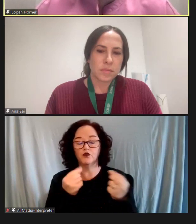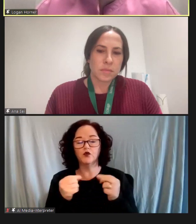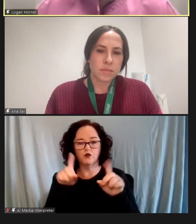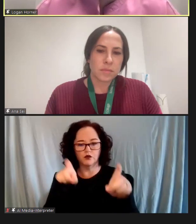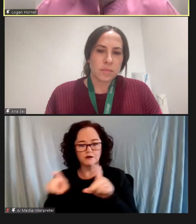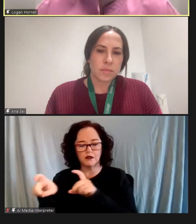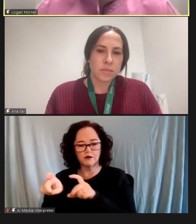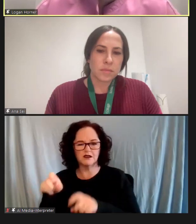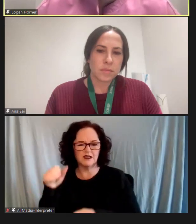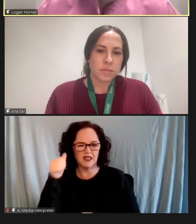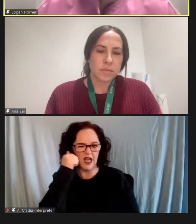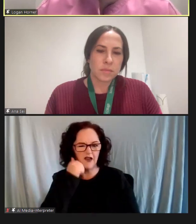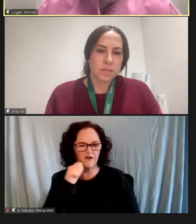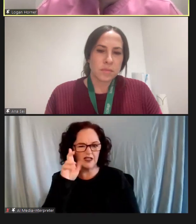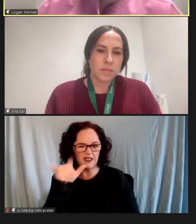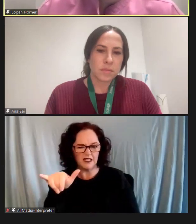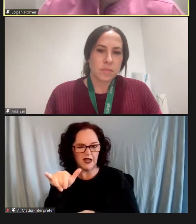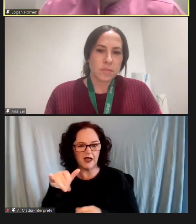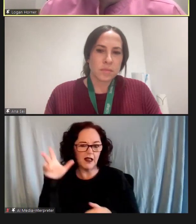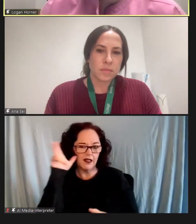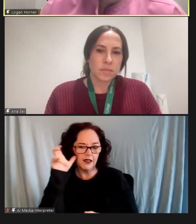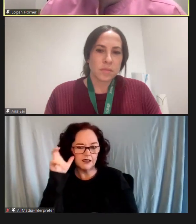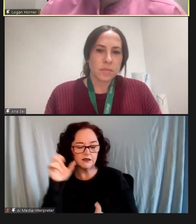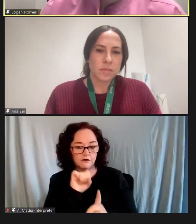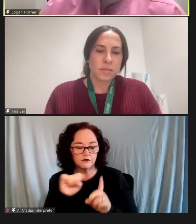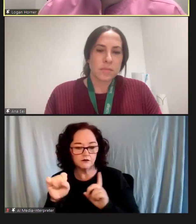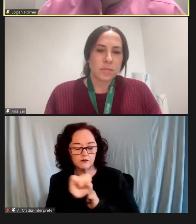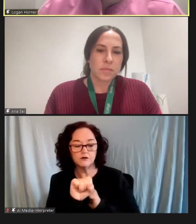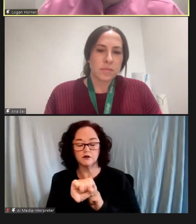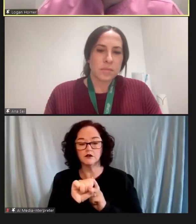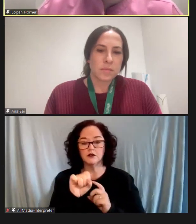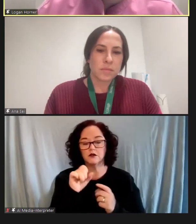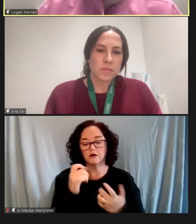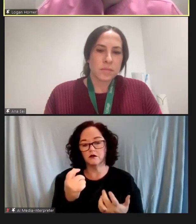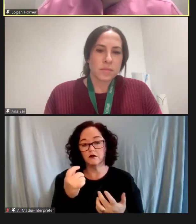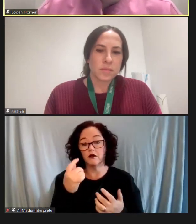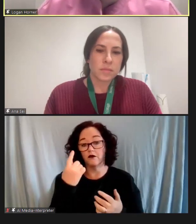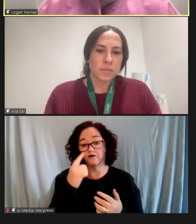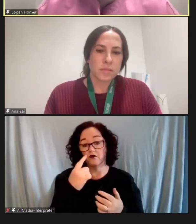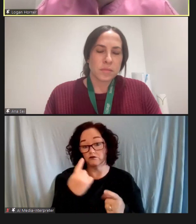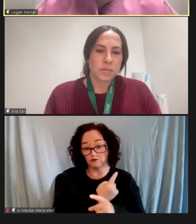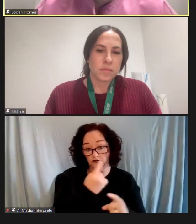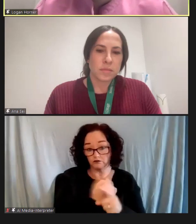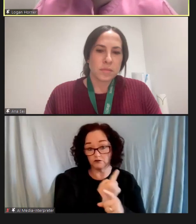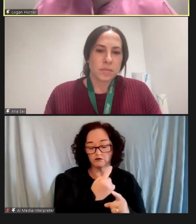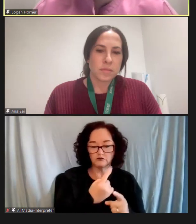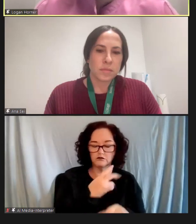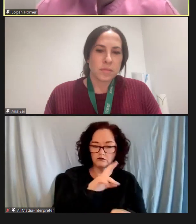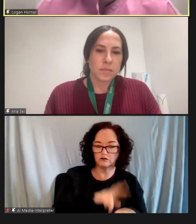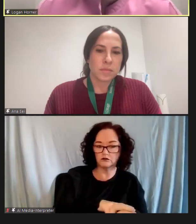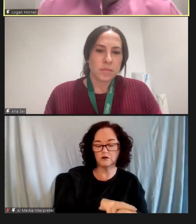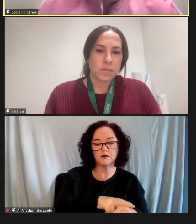condition at for both a typical hearing